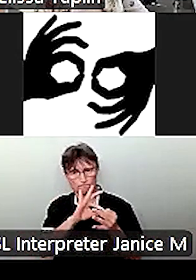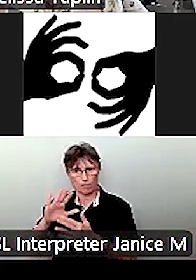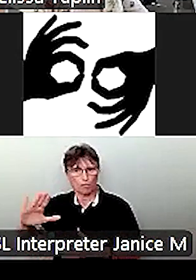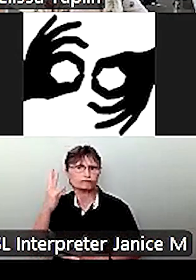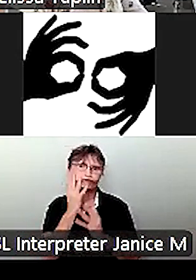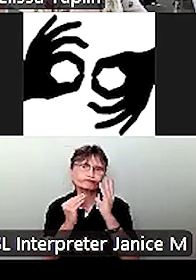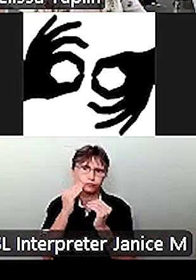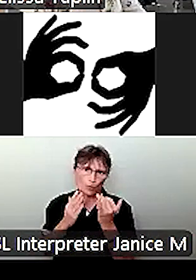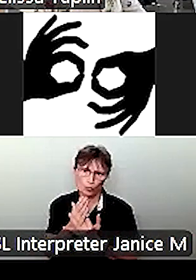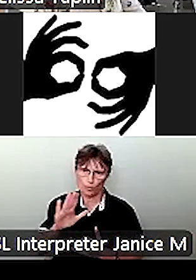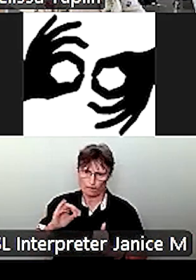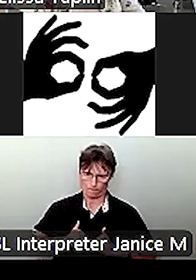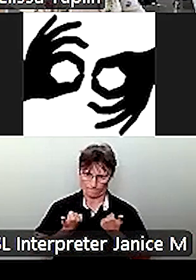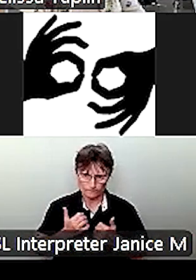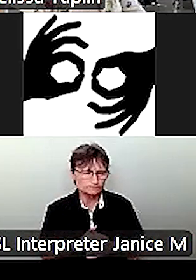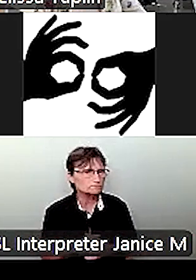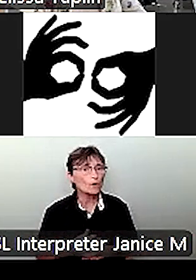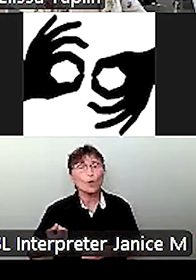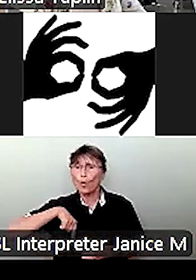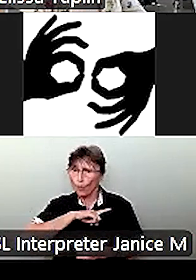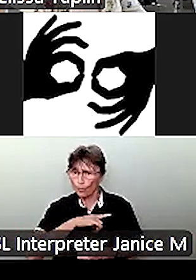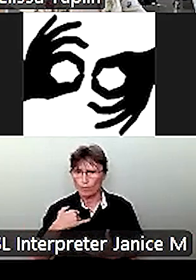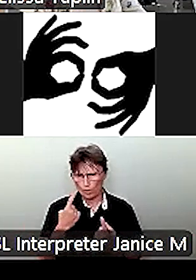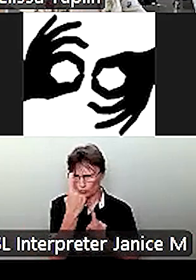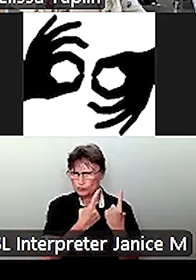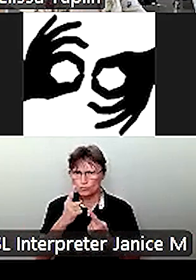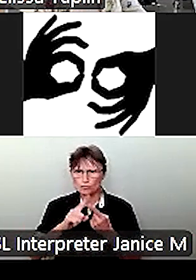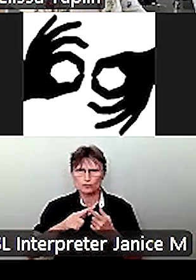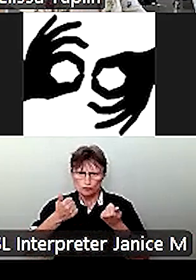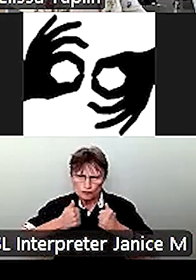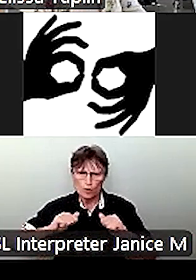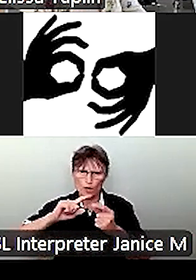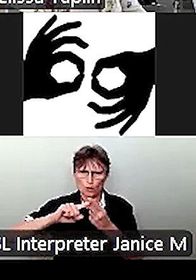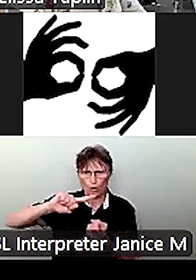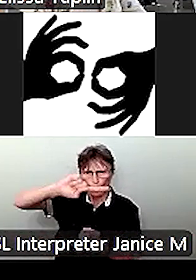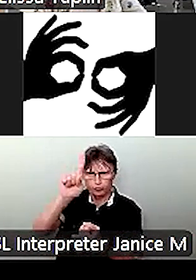We are dedicated to addressing and working to eliminate institutional inequity in our programs,